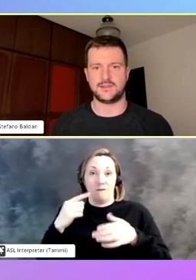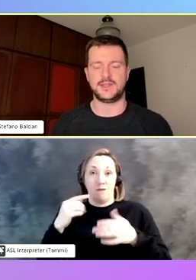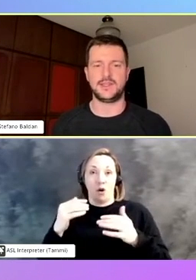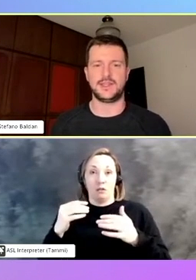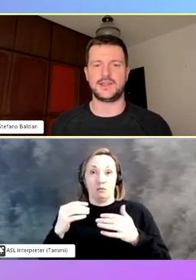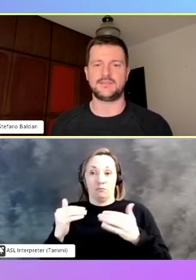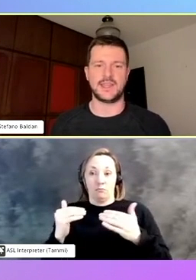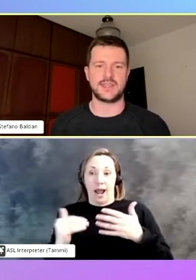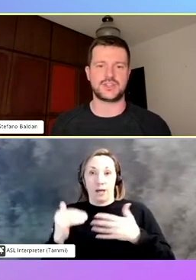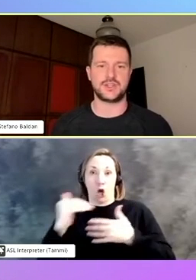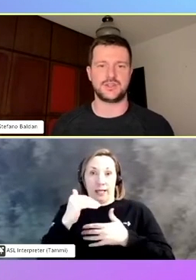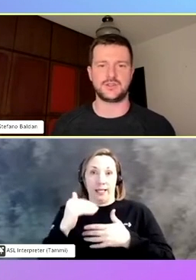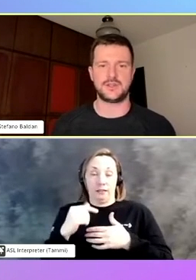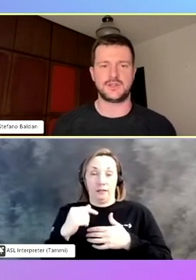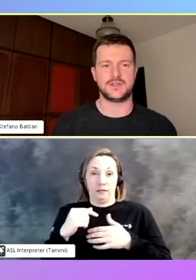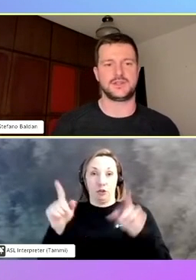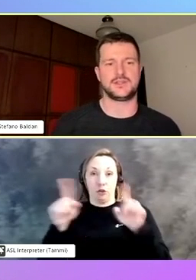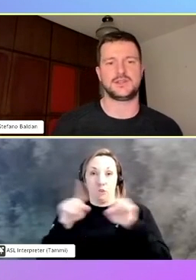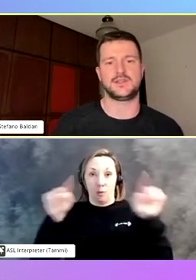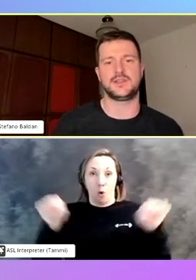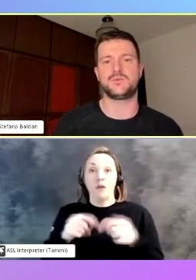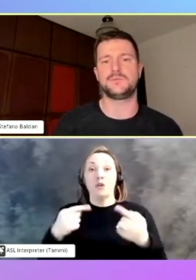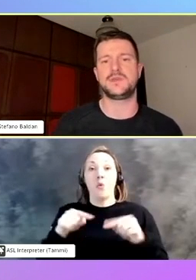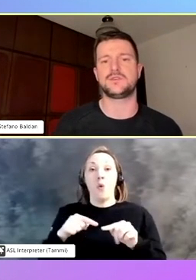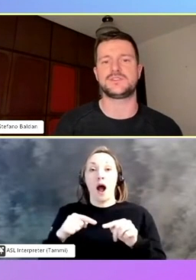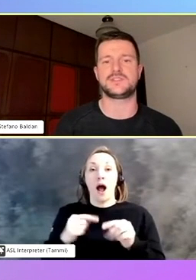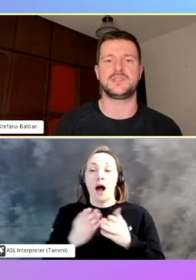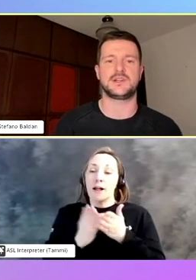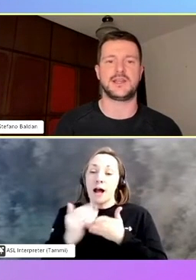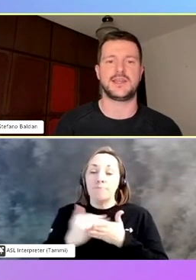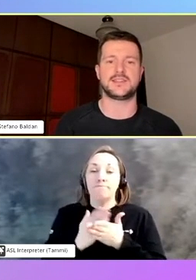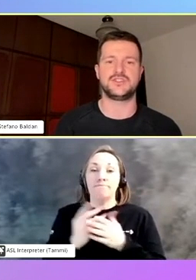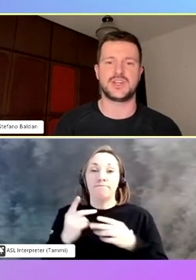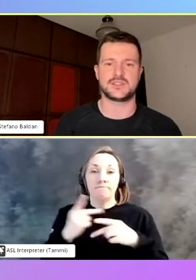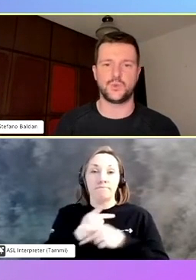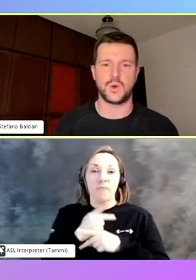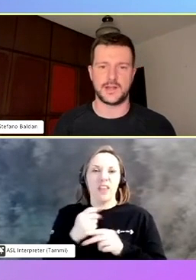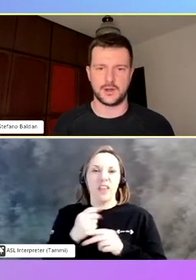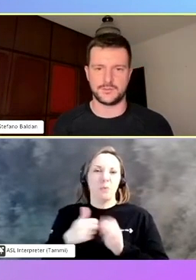through the development lifecycle PMI for me this user